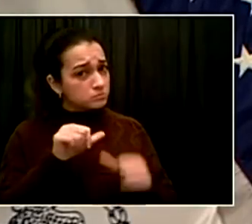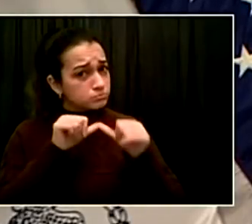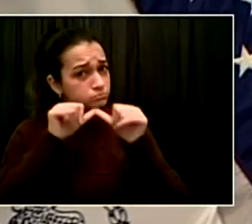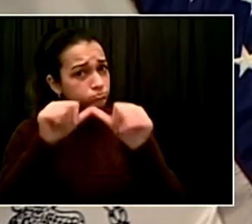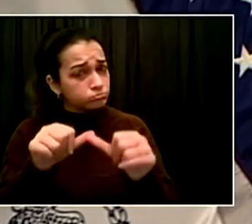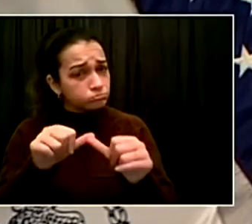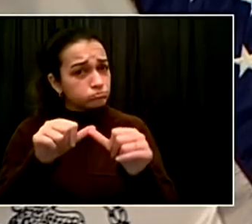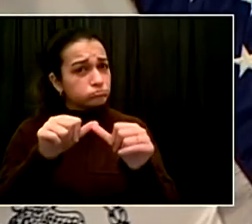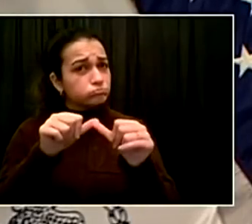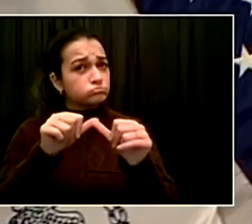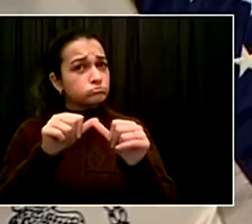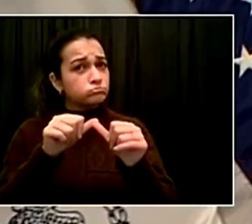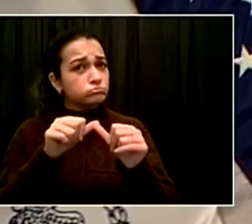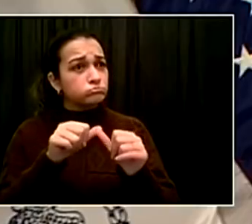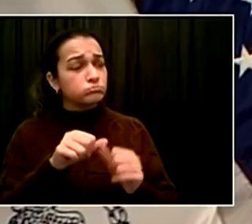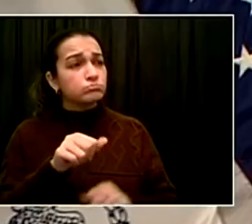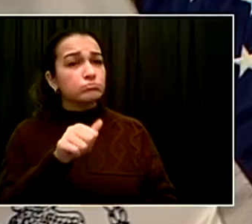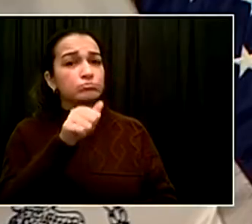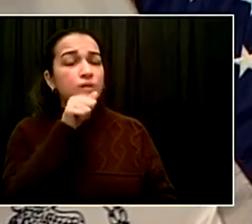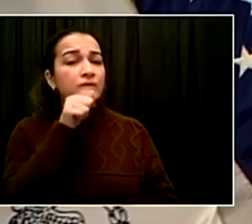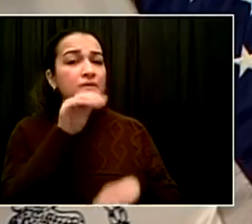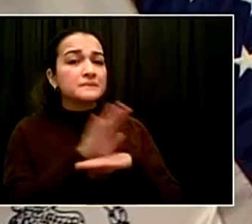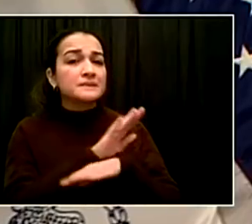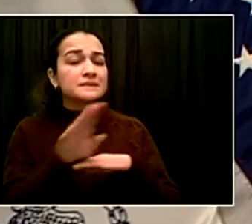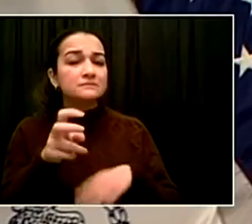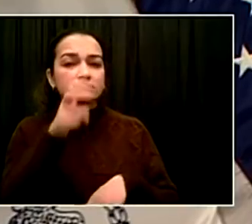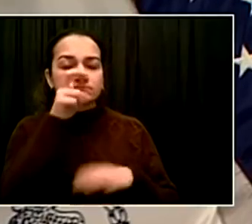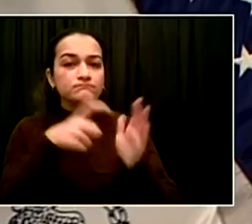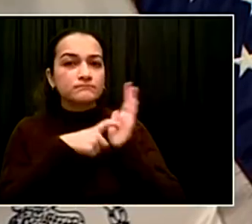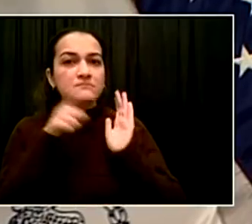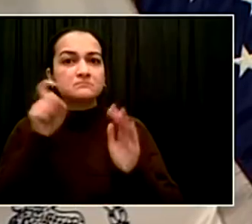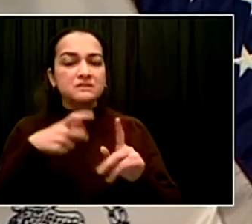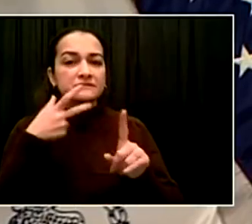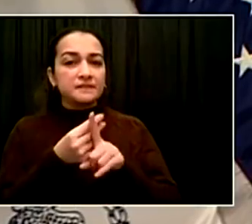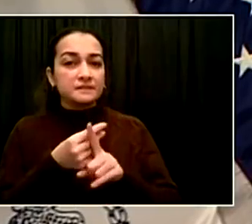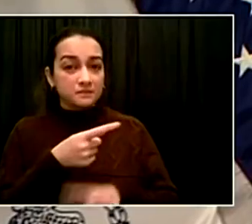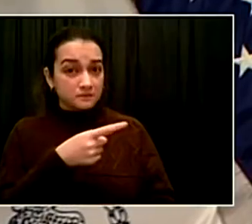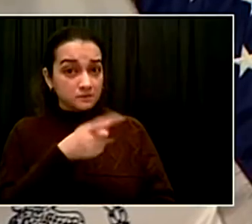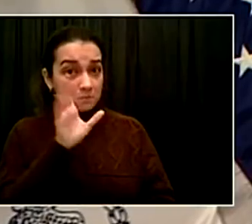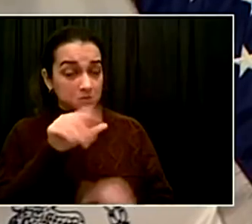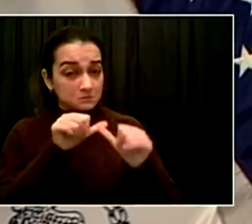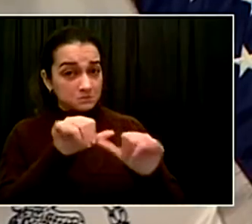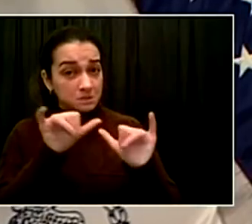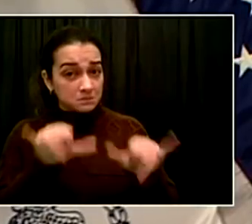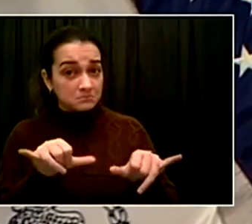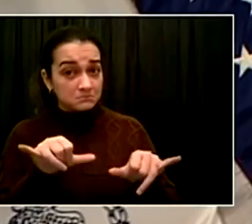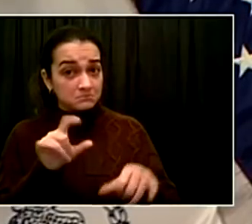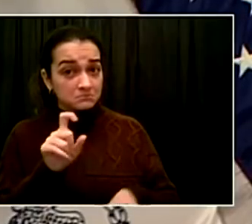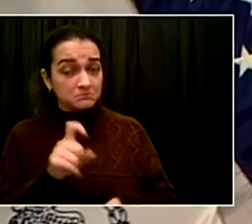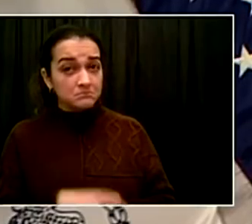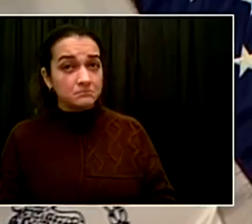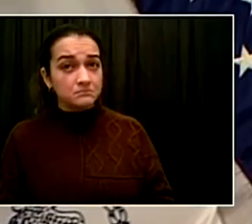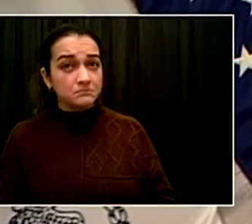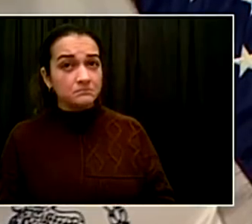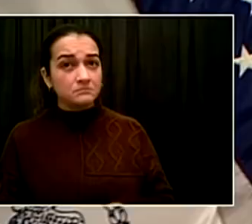VACCINE MANDATE GIVEN THAT HE HAS NOT TAKEN IT WITH A CLEAR POSITION OR DEFINITIVE POSITION